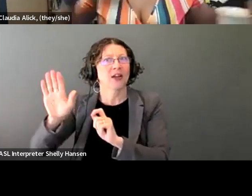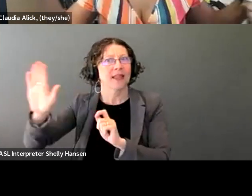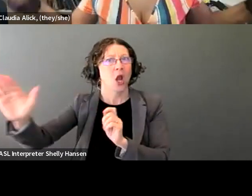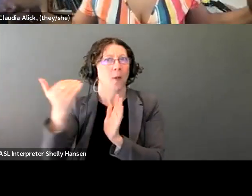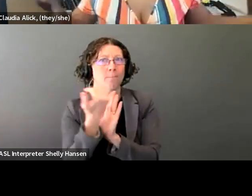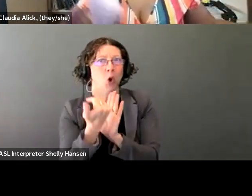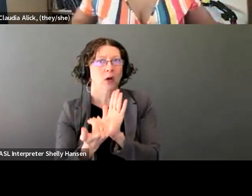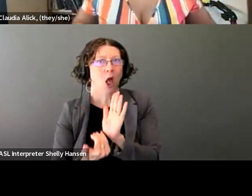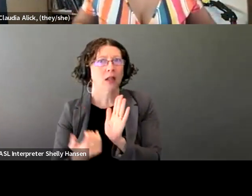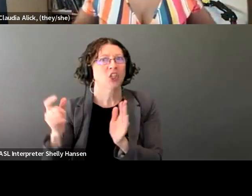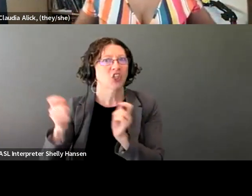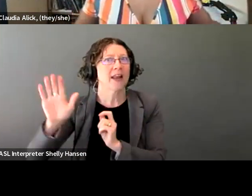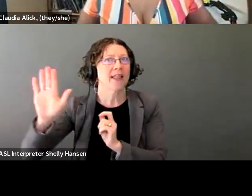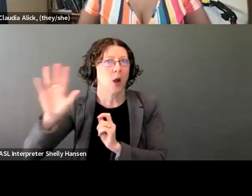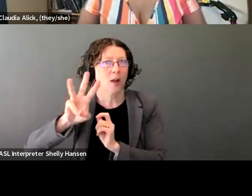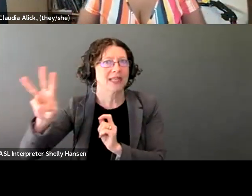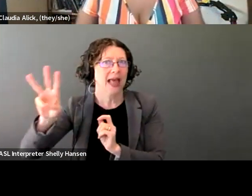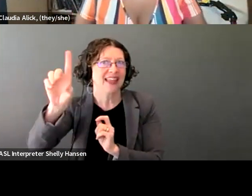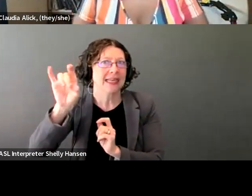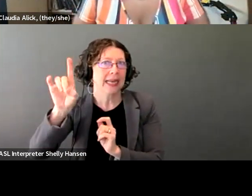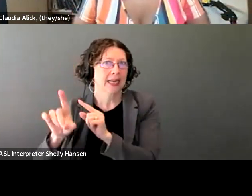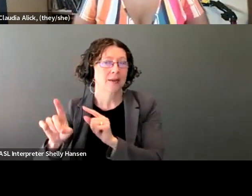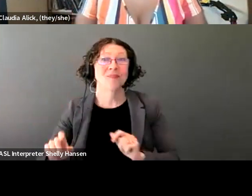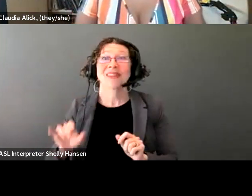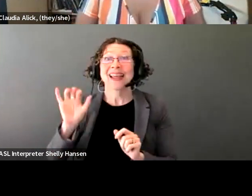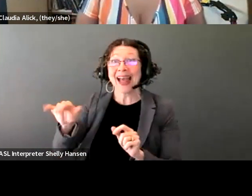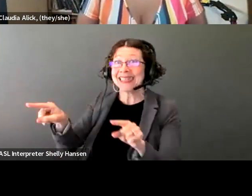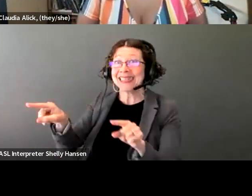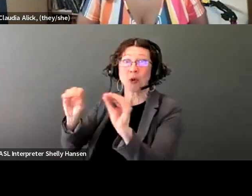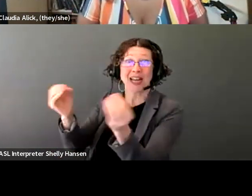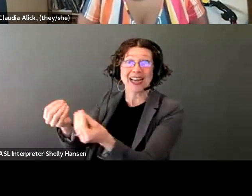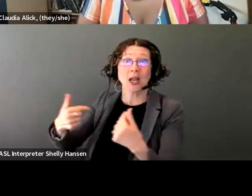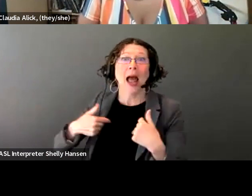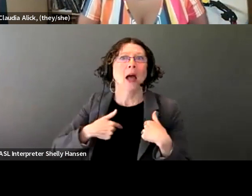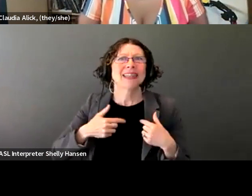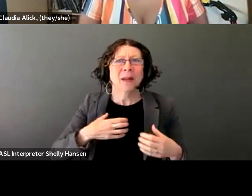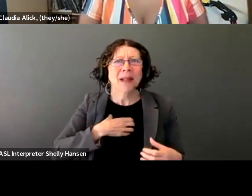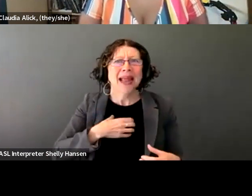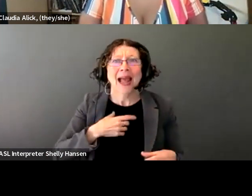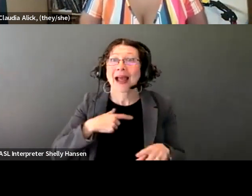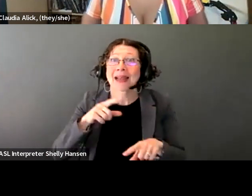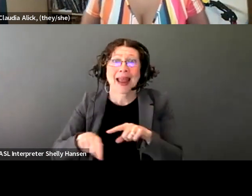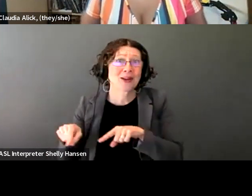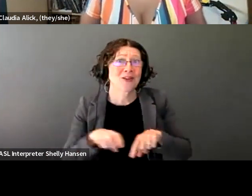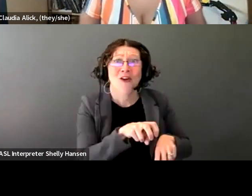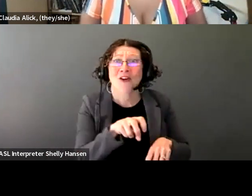And then that same organization, you know, I was complaining about I couldn't get to the sink because my wheelchair wouldn't fit.